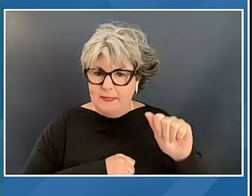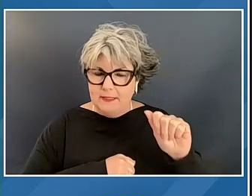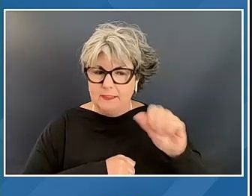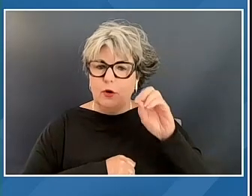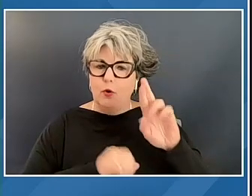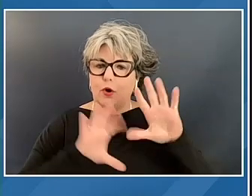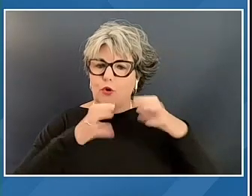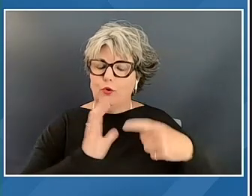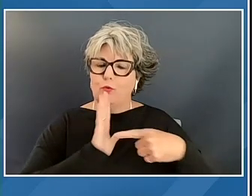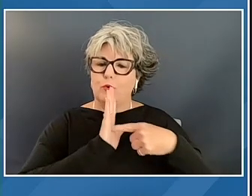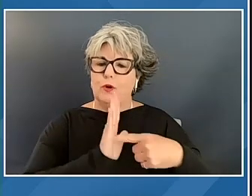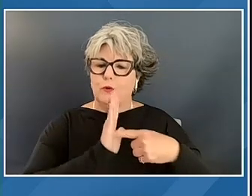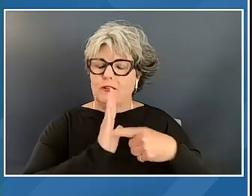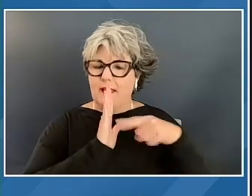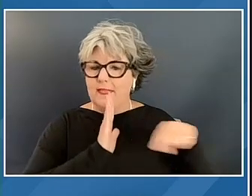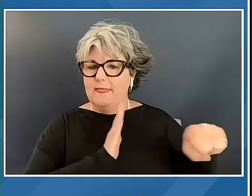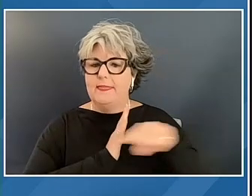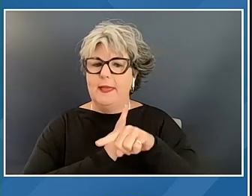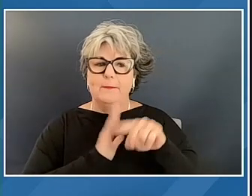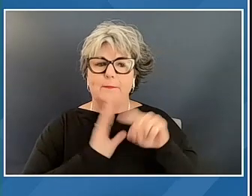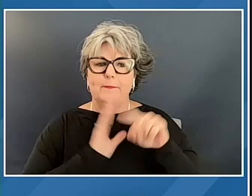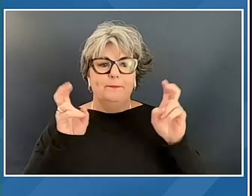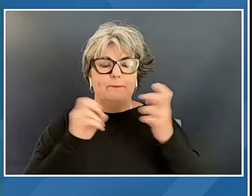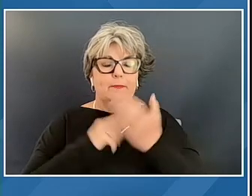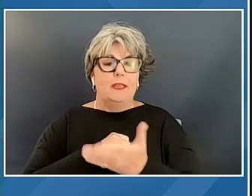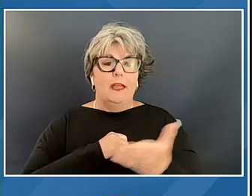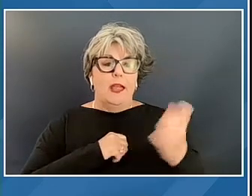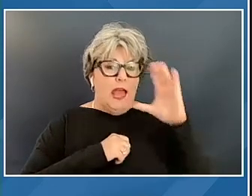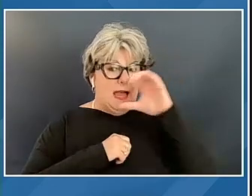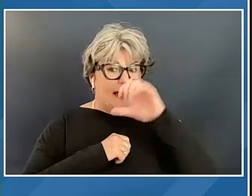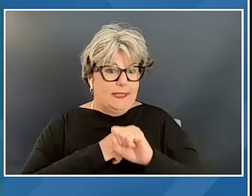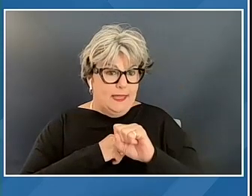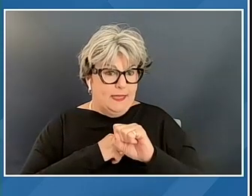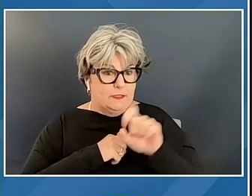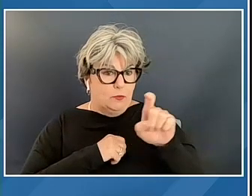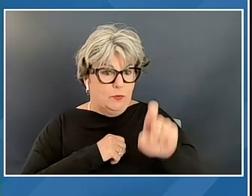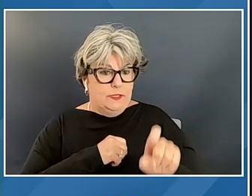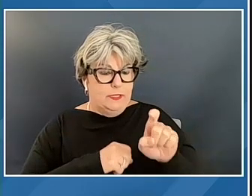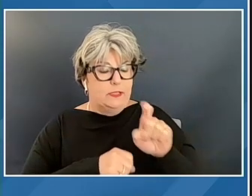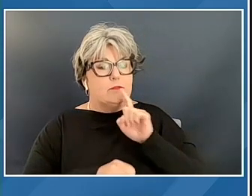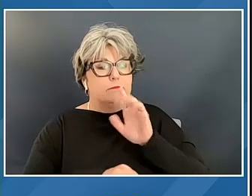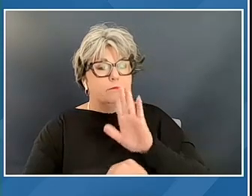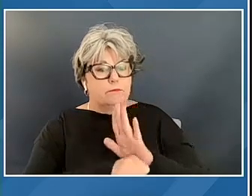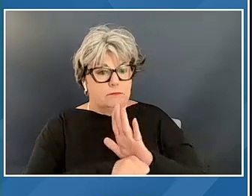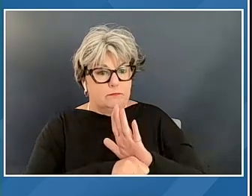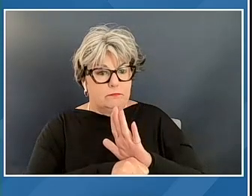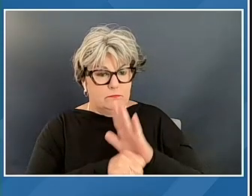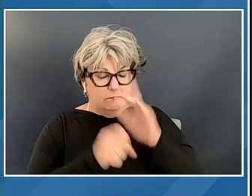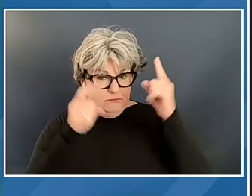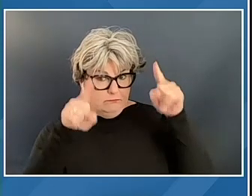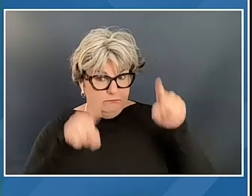them. So I need for- I guess we need to confirm with a consensus vote or are we just able to move to accept this name